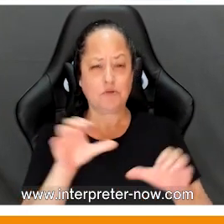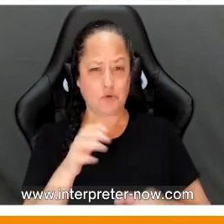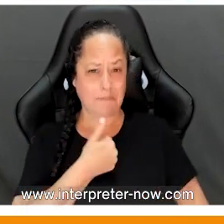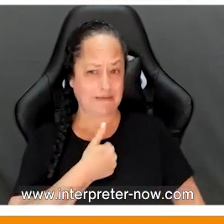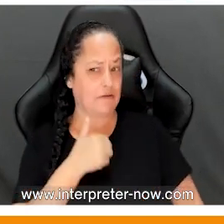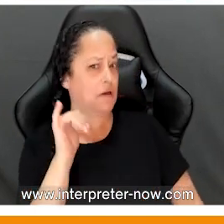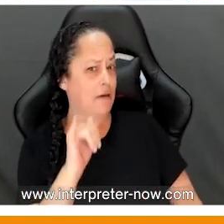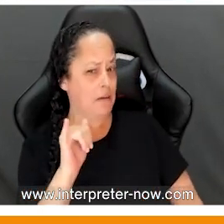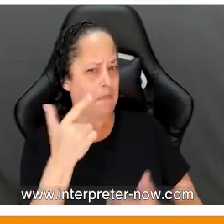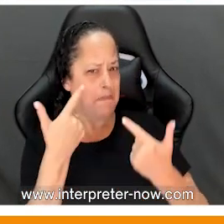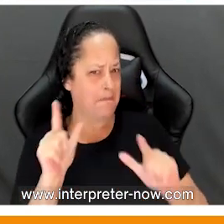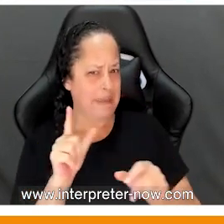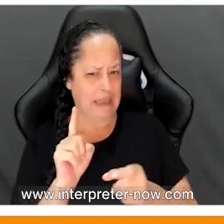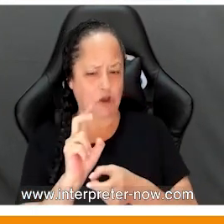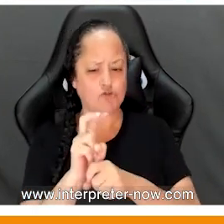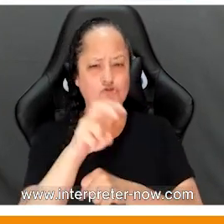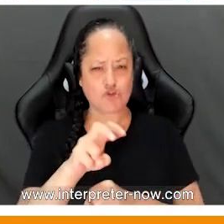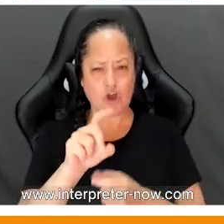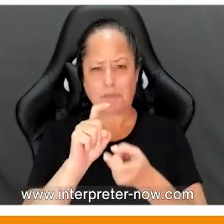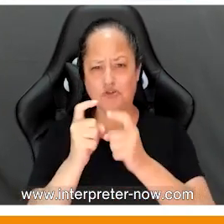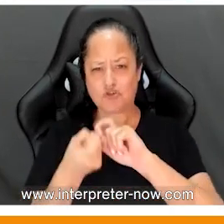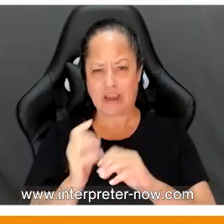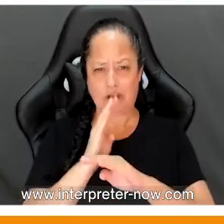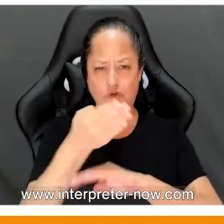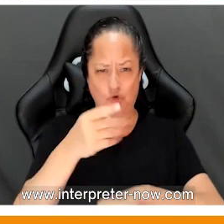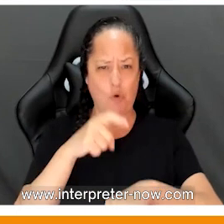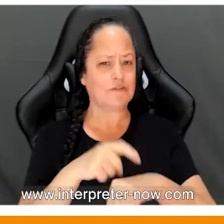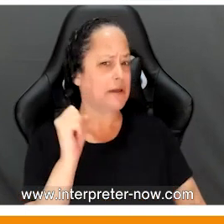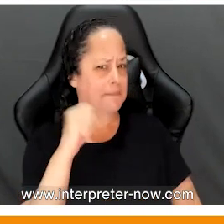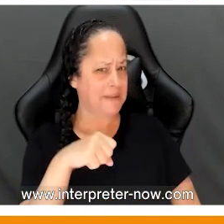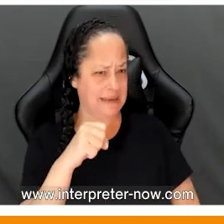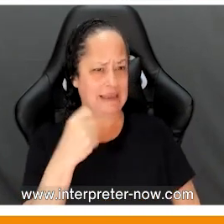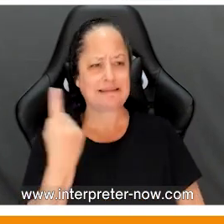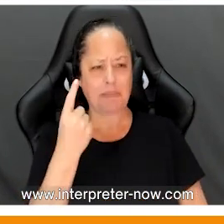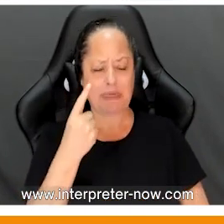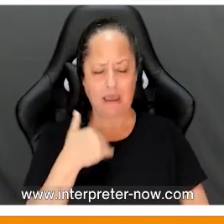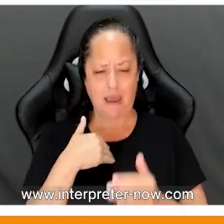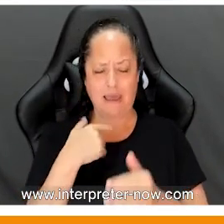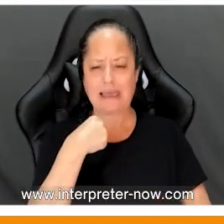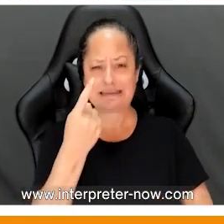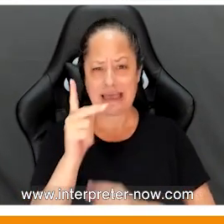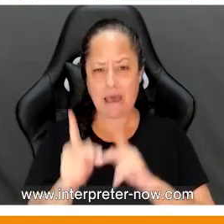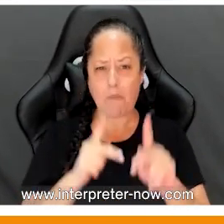Oh, wow! So that's a big jump, that's a big change over time. It is, and it is something that I often tell people.